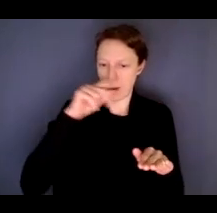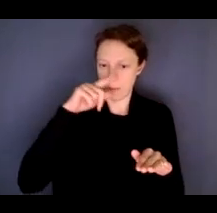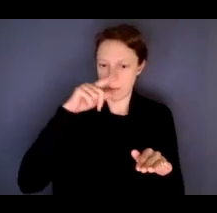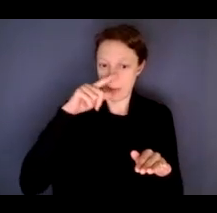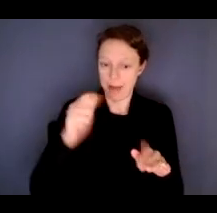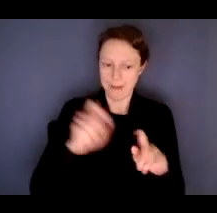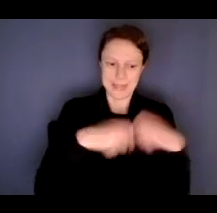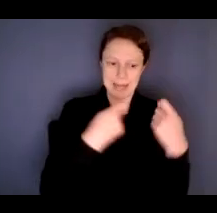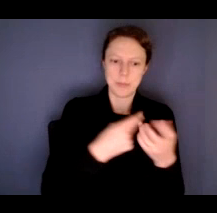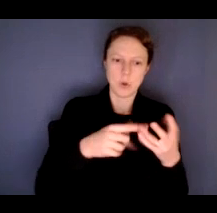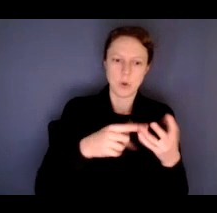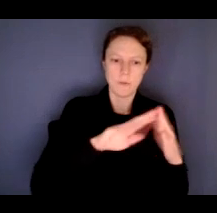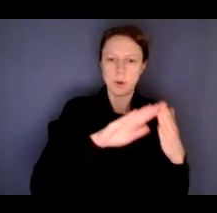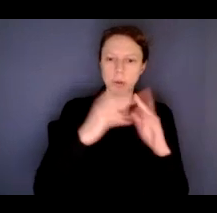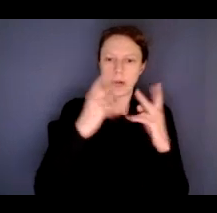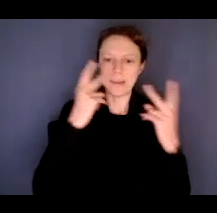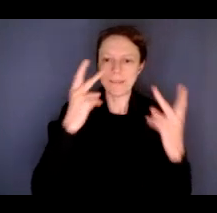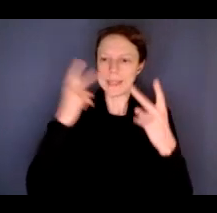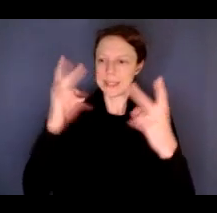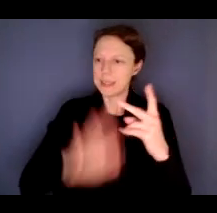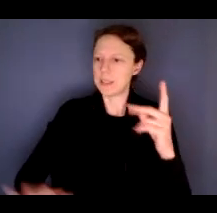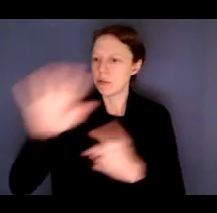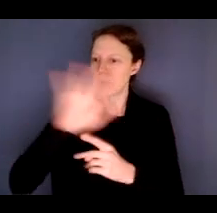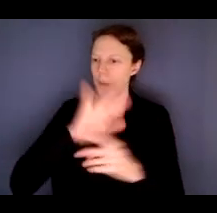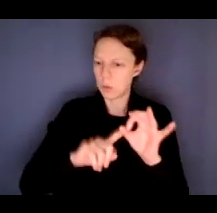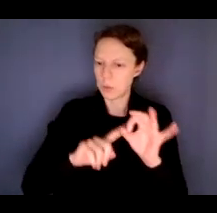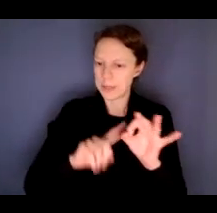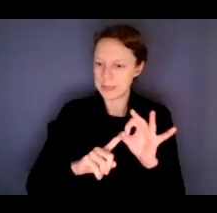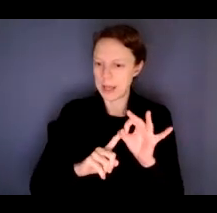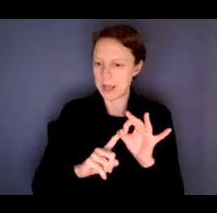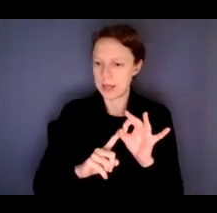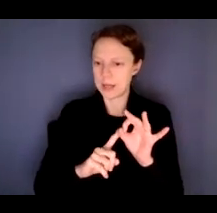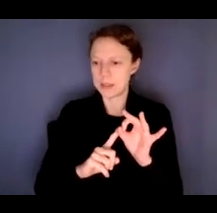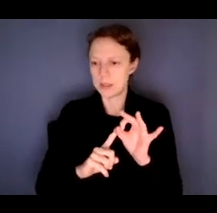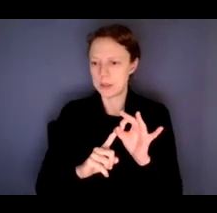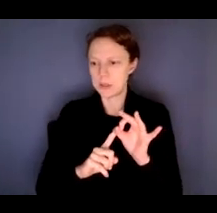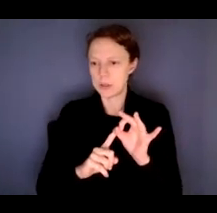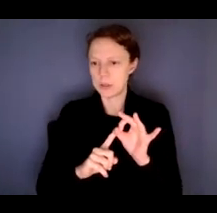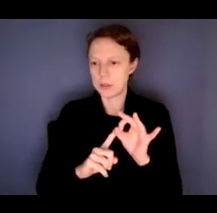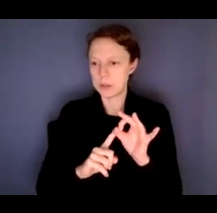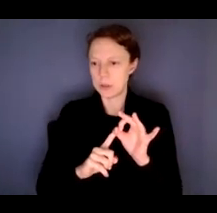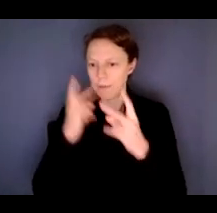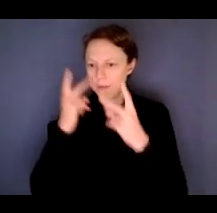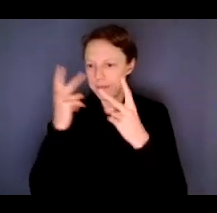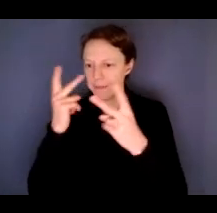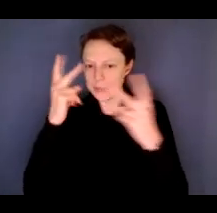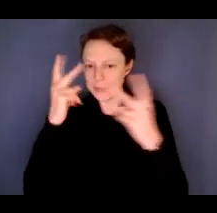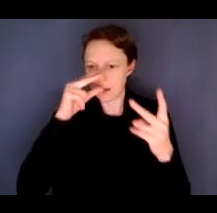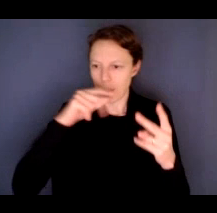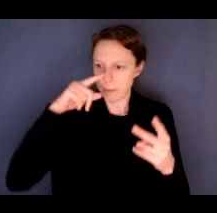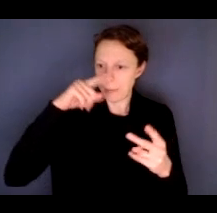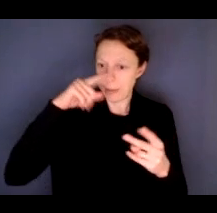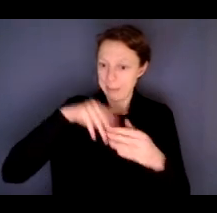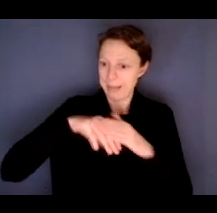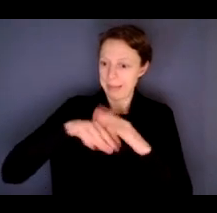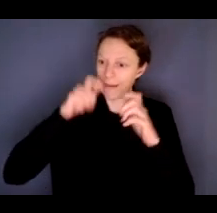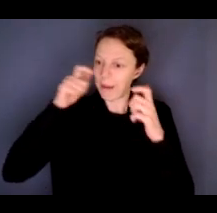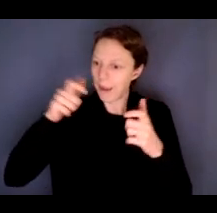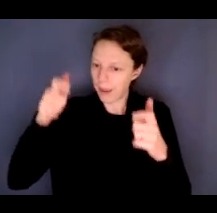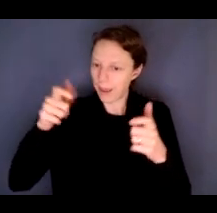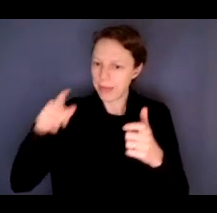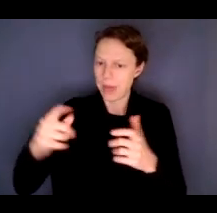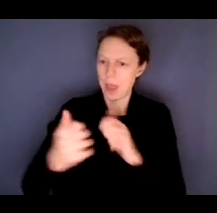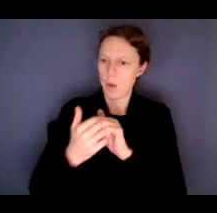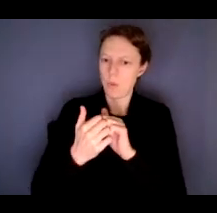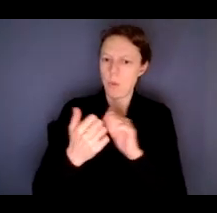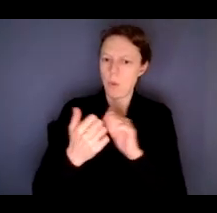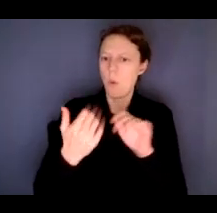go and visit children and young people in care. They work as an advocate of the child and young